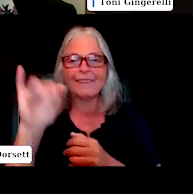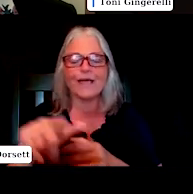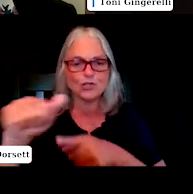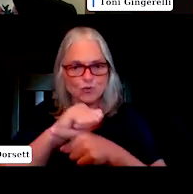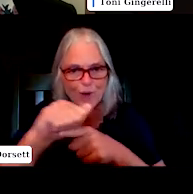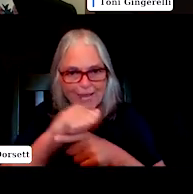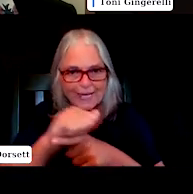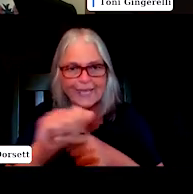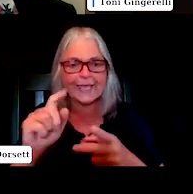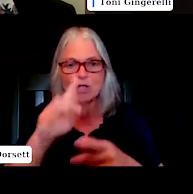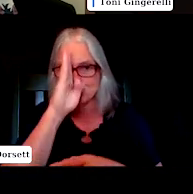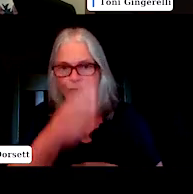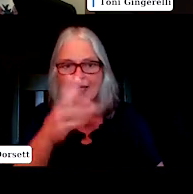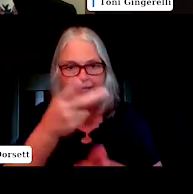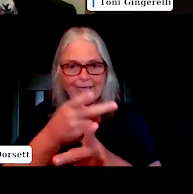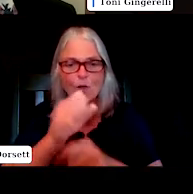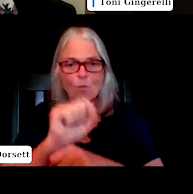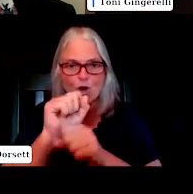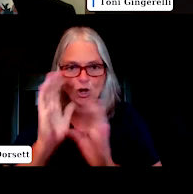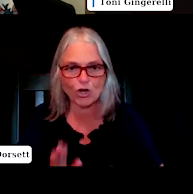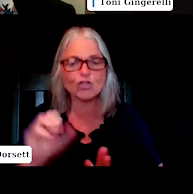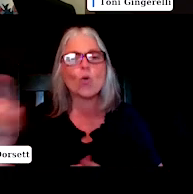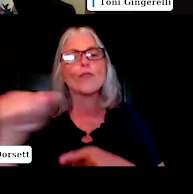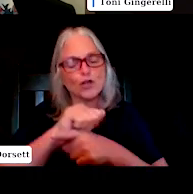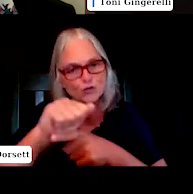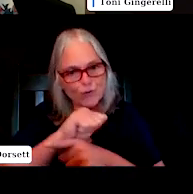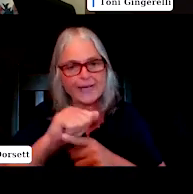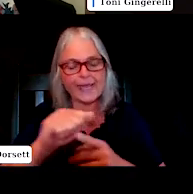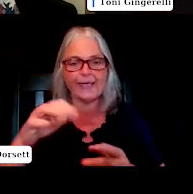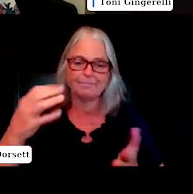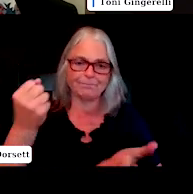Direct care workers so that their training credentials are up to date.